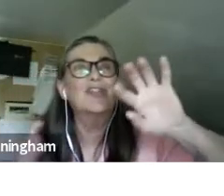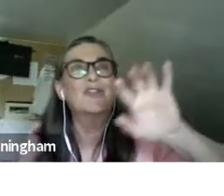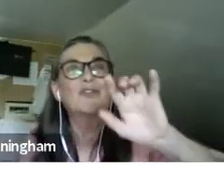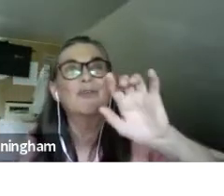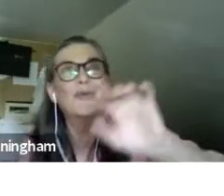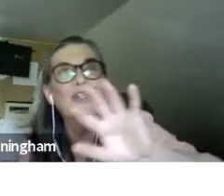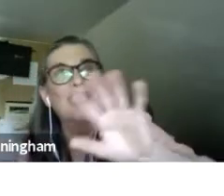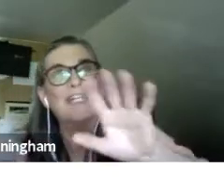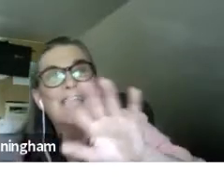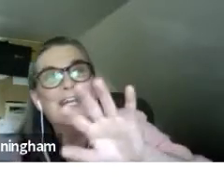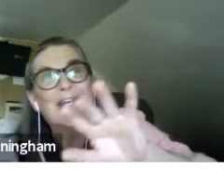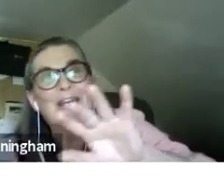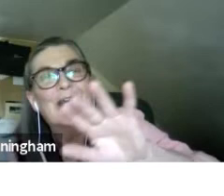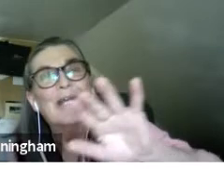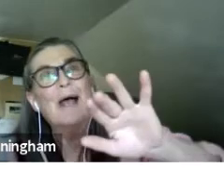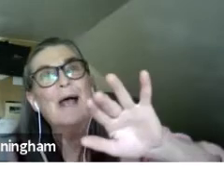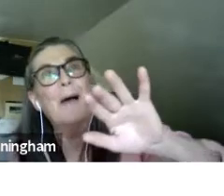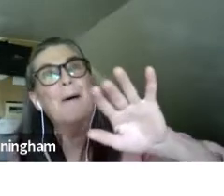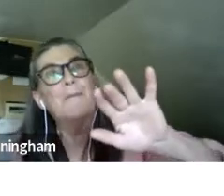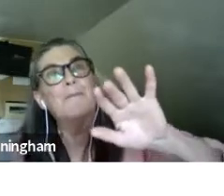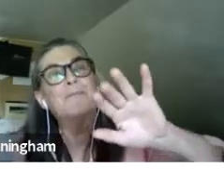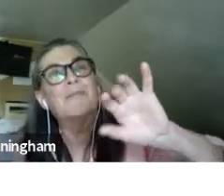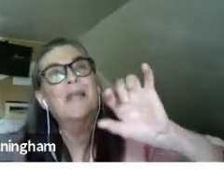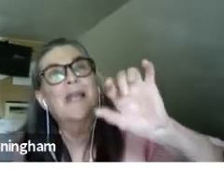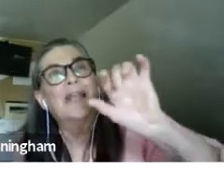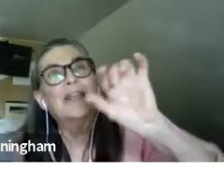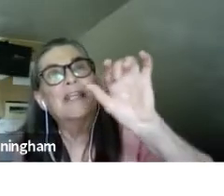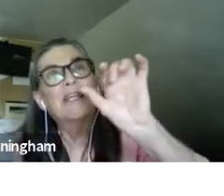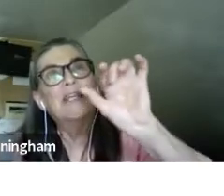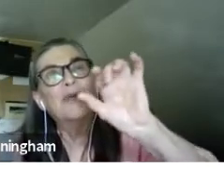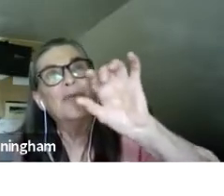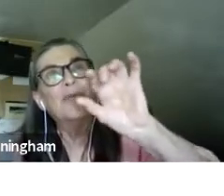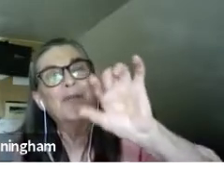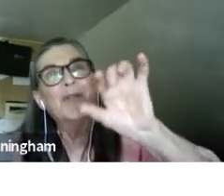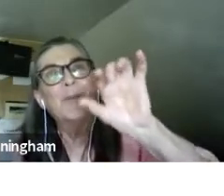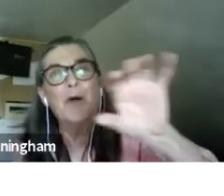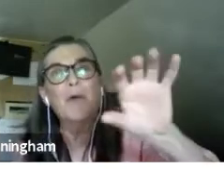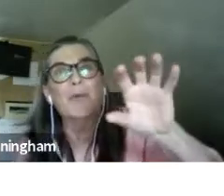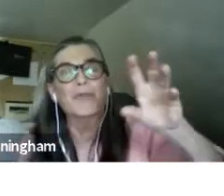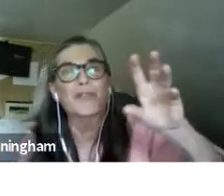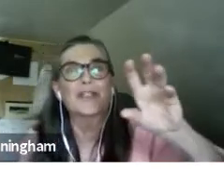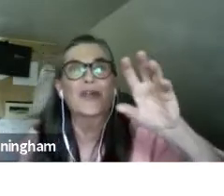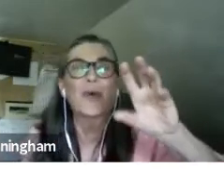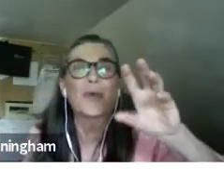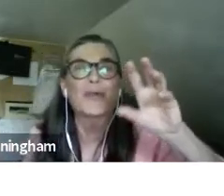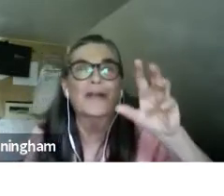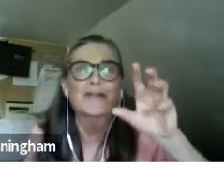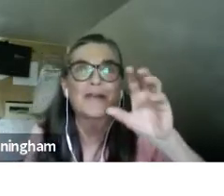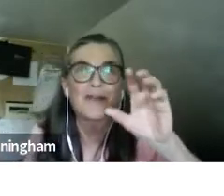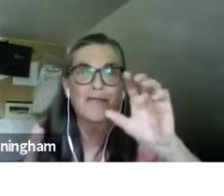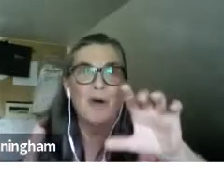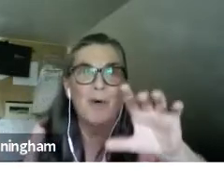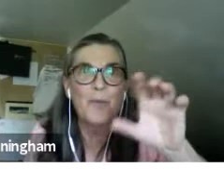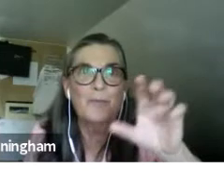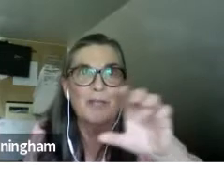squishy and you can feel the bones . So the foam that's